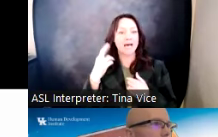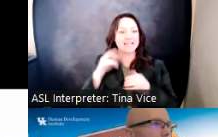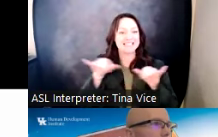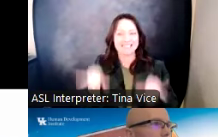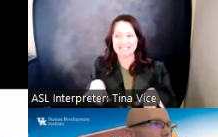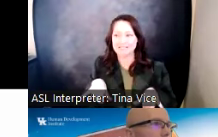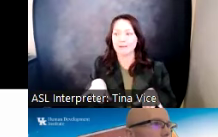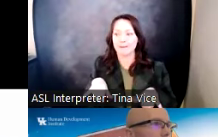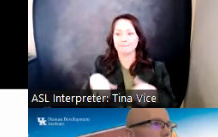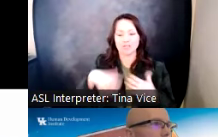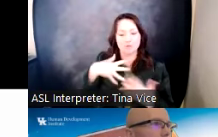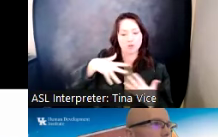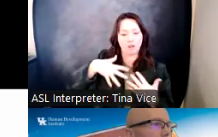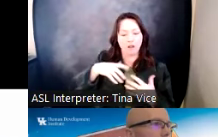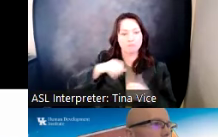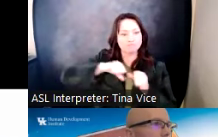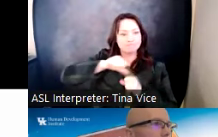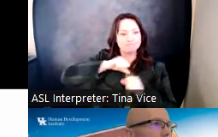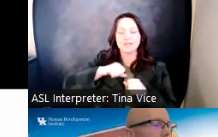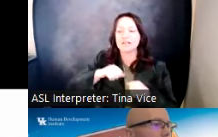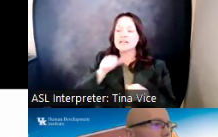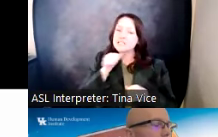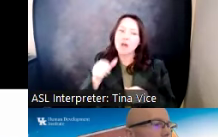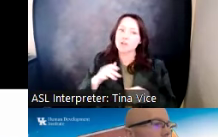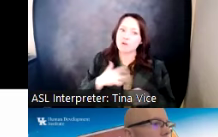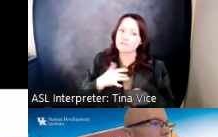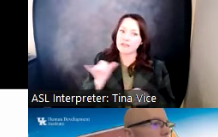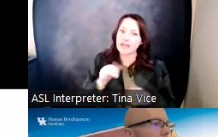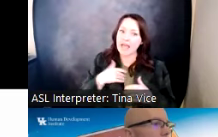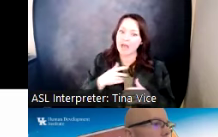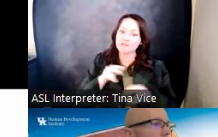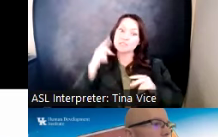participants felt like they had a babysitter or they had to have this one-on-one interaction. If they wanted